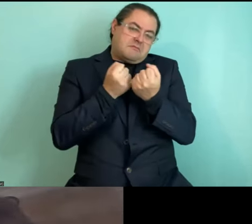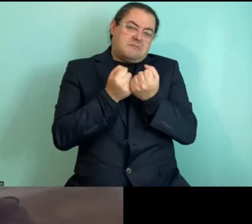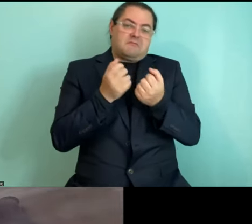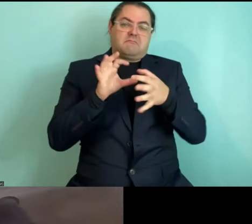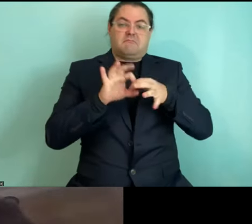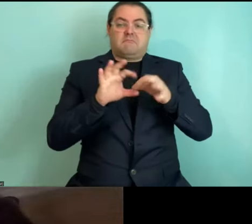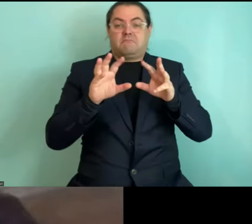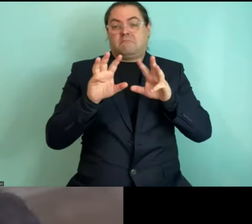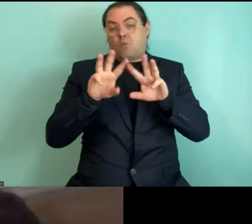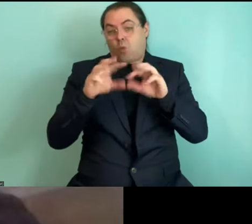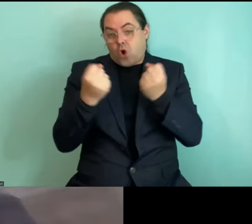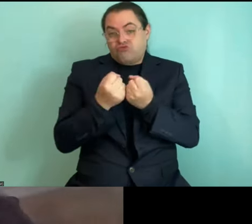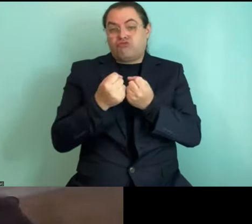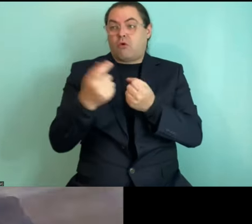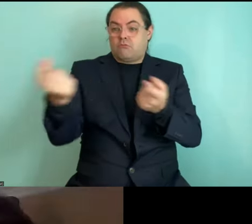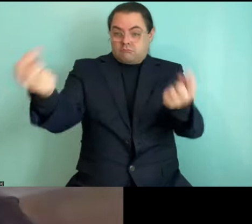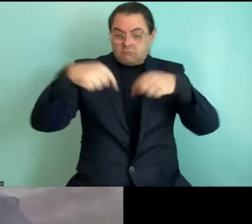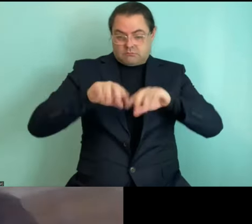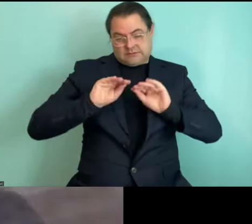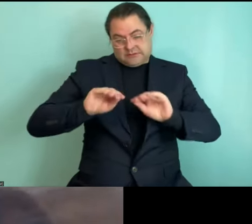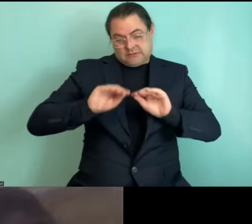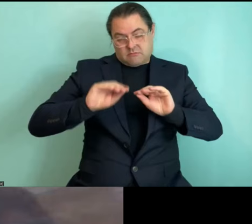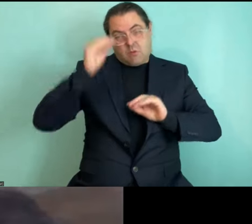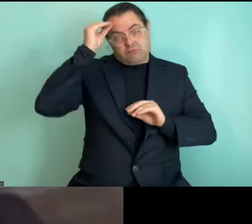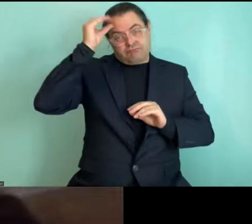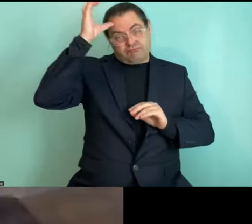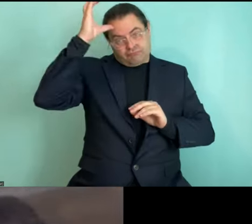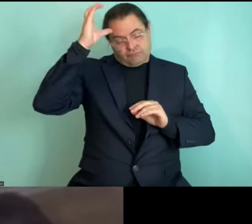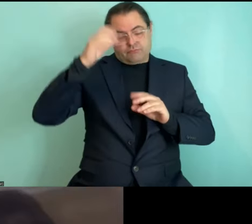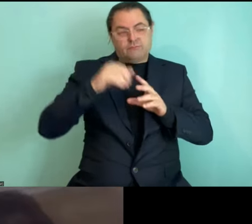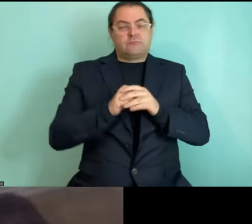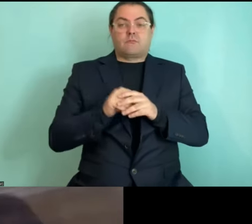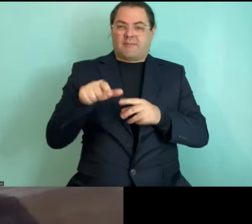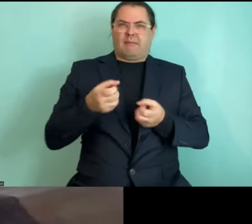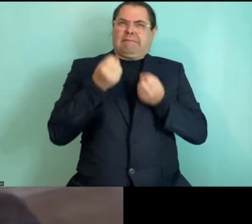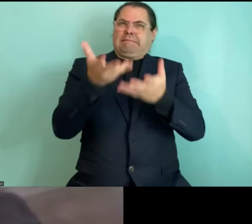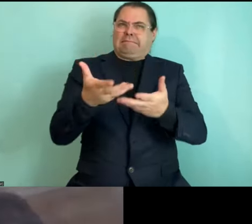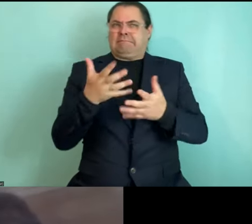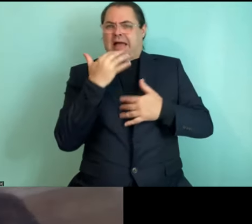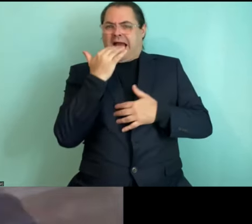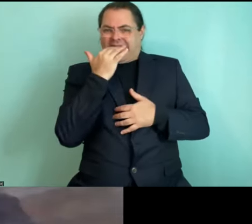hotter cooler XPK on the physical Porsche. If you know explicate. Come on, come back